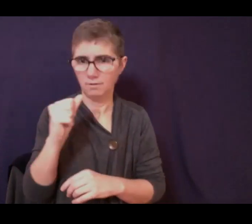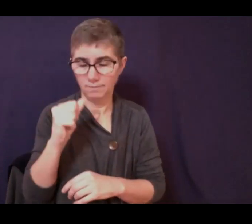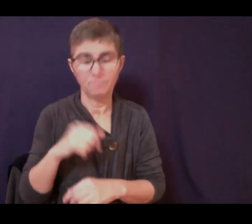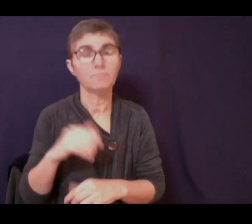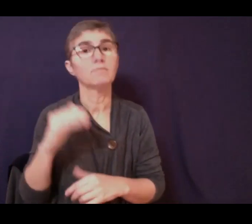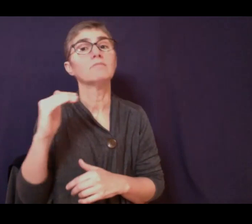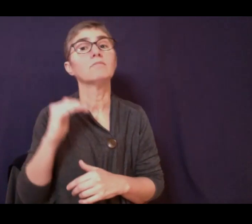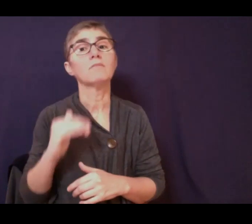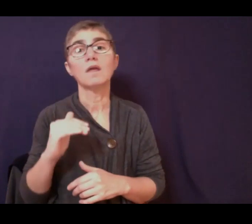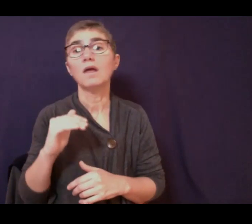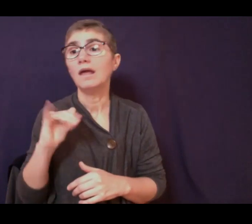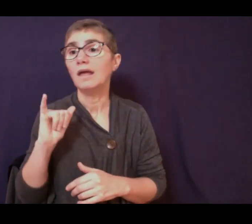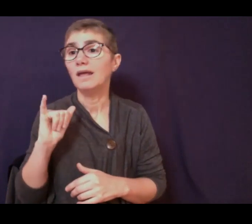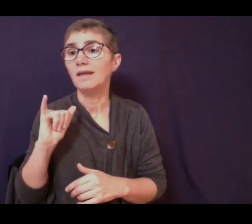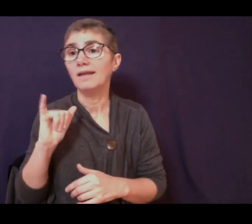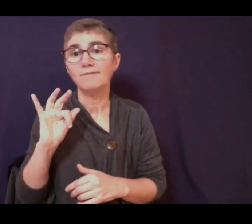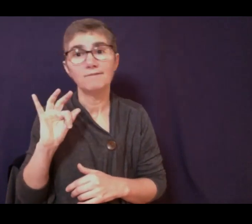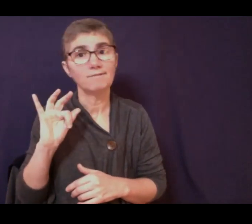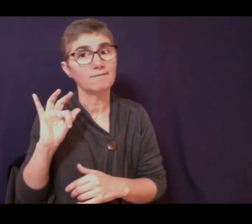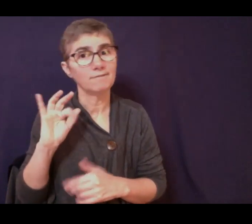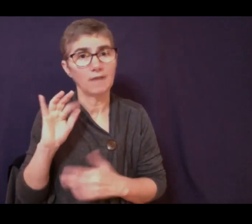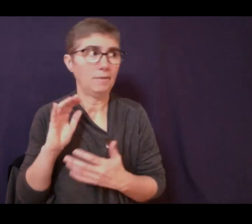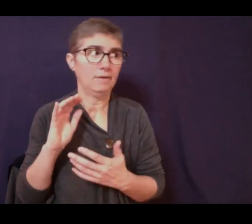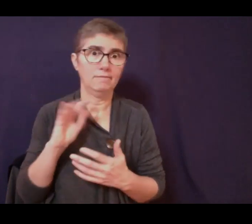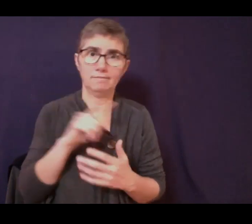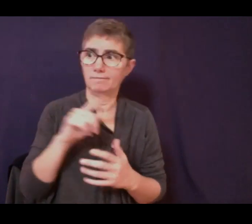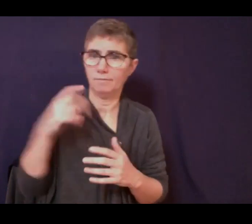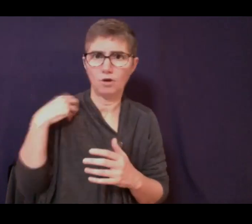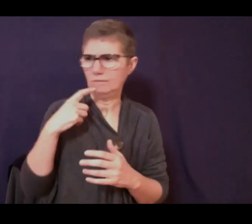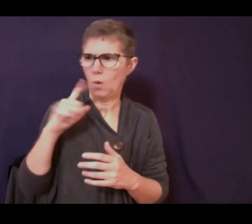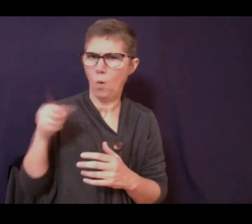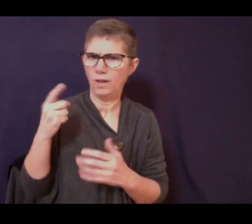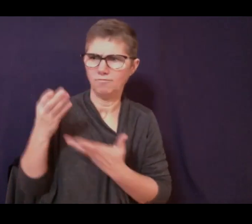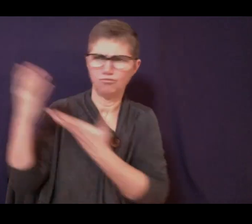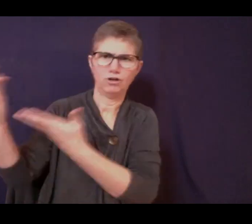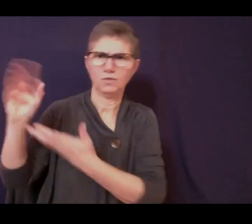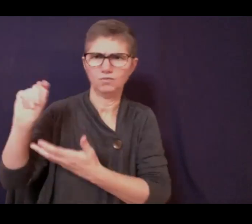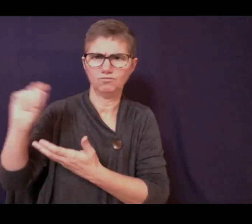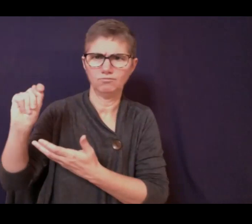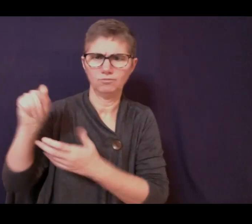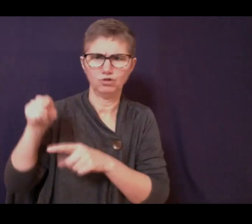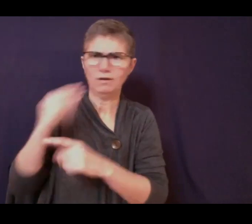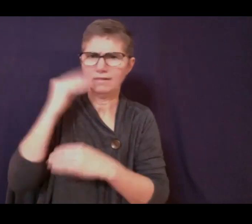you know can only taking them out over lunch break you know there are certainly other types